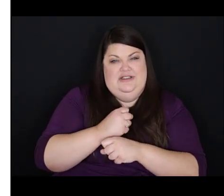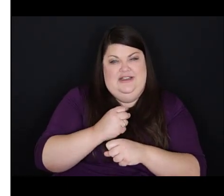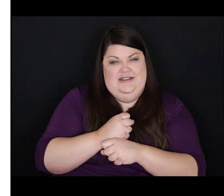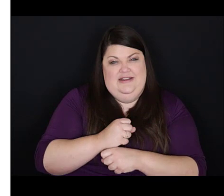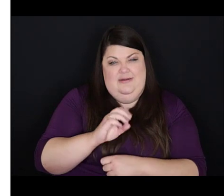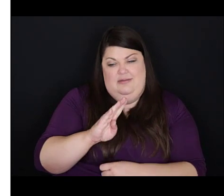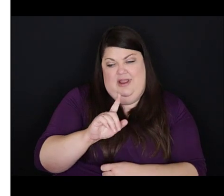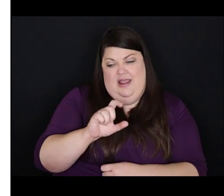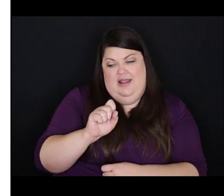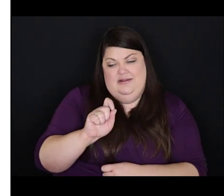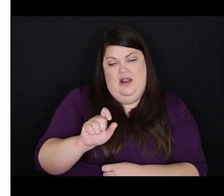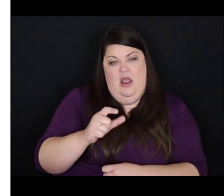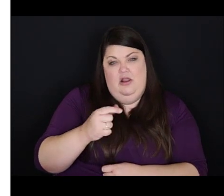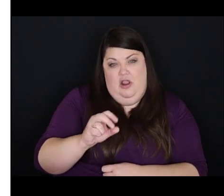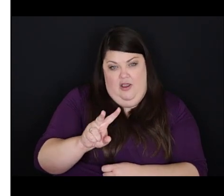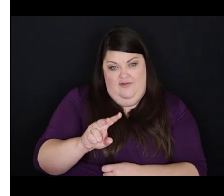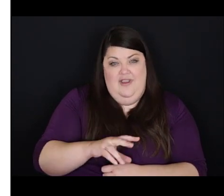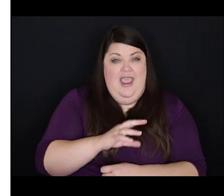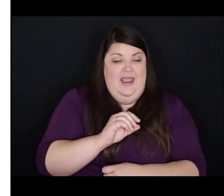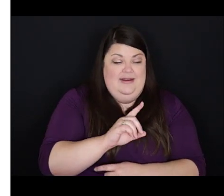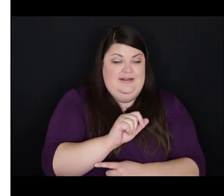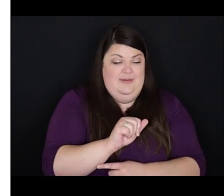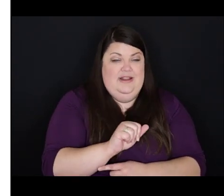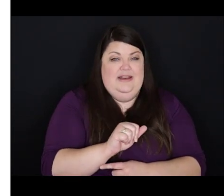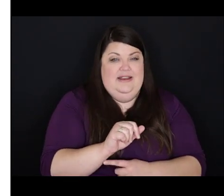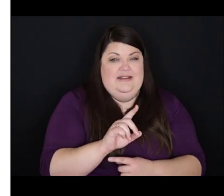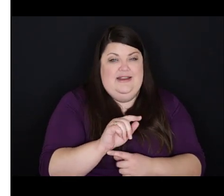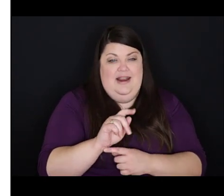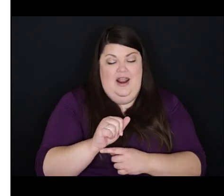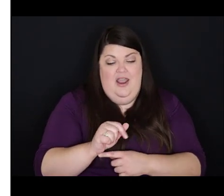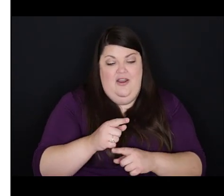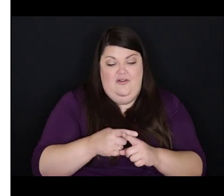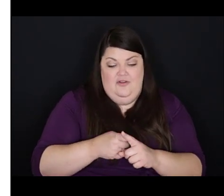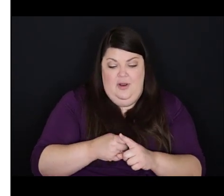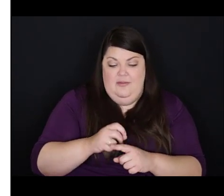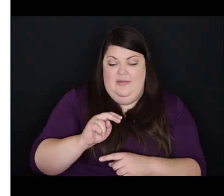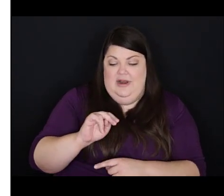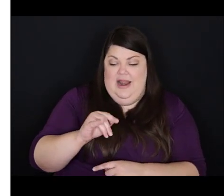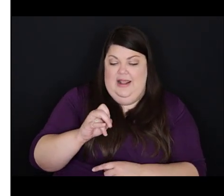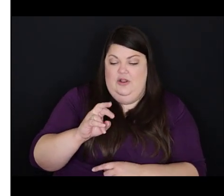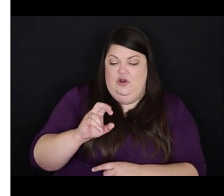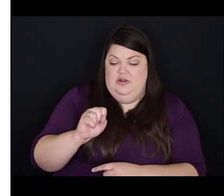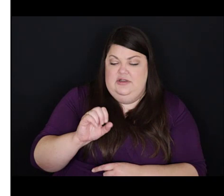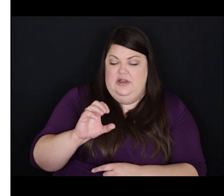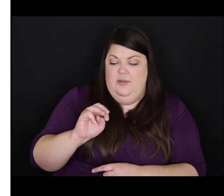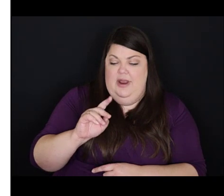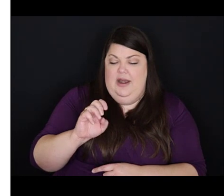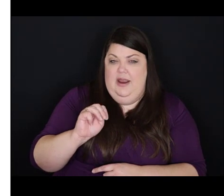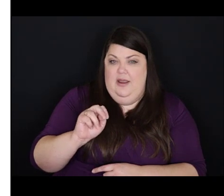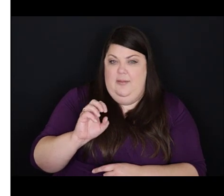and disabilities data from NIDILRR’s “Compendium” at disabilitycompendium.org.